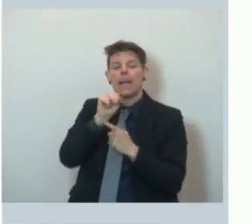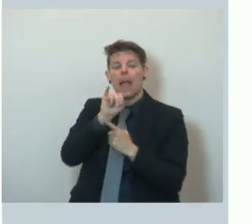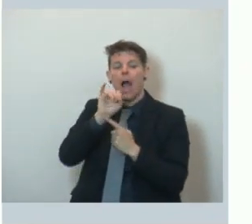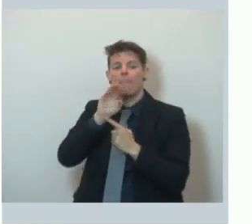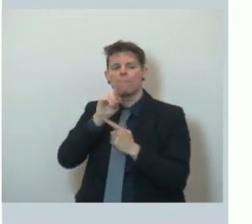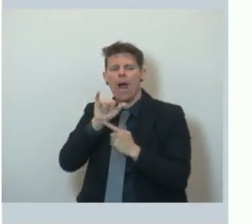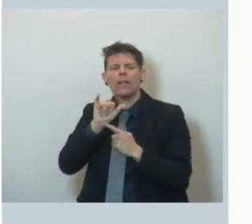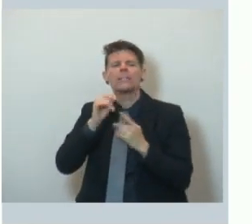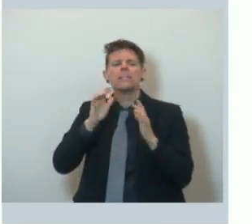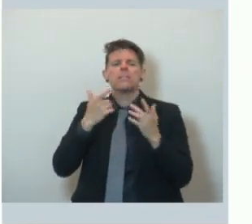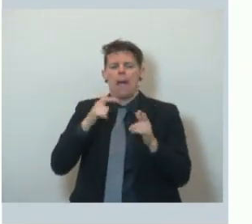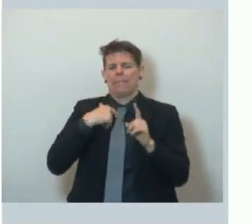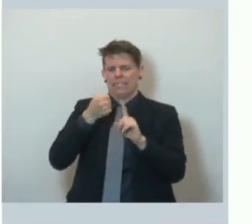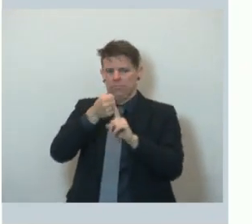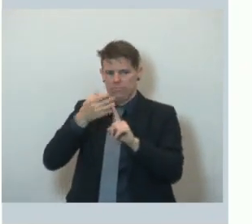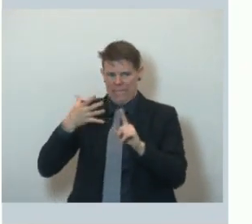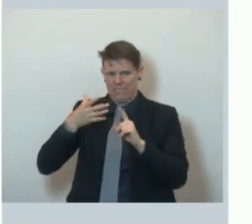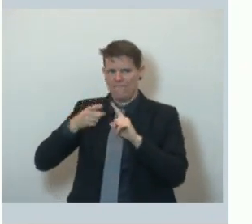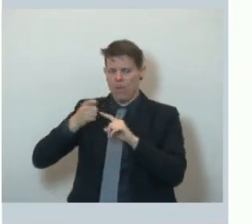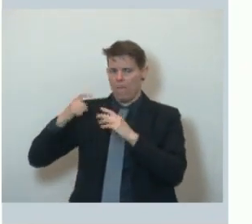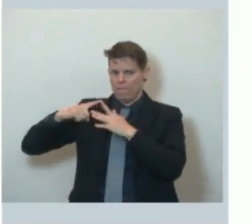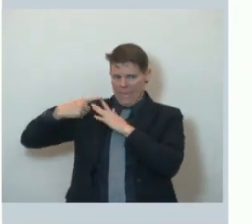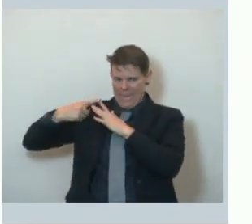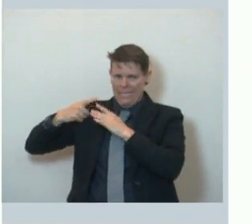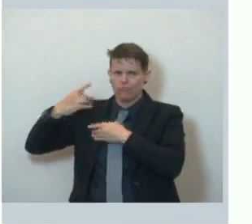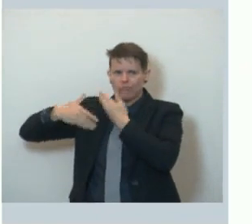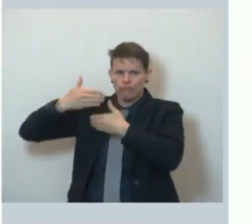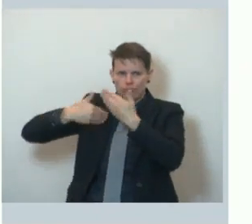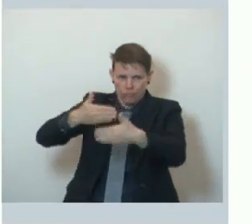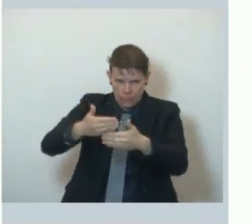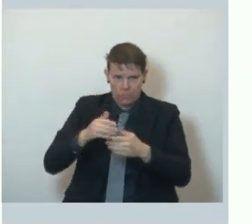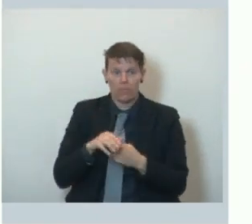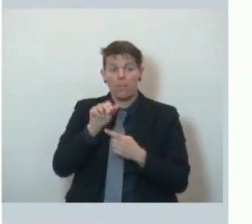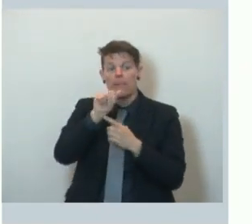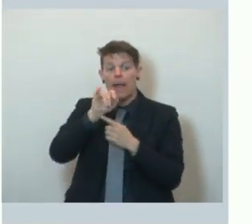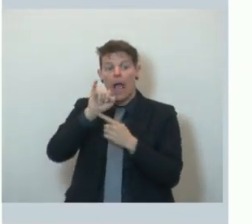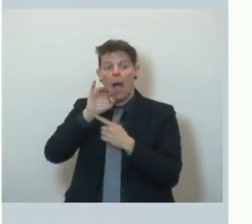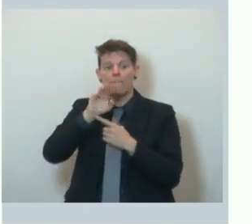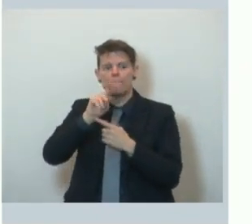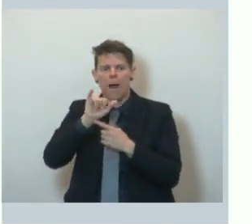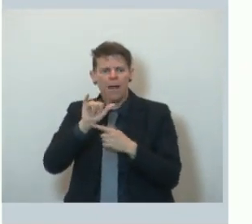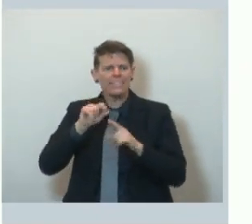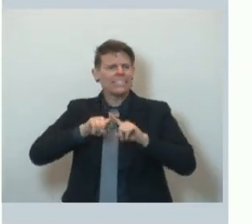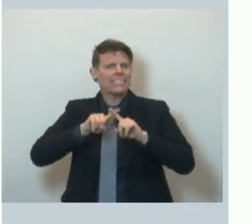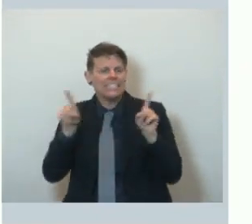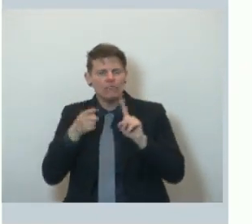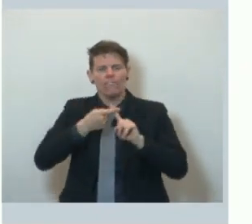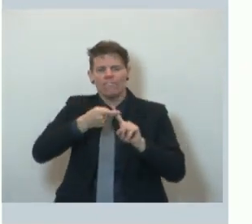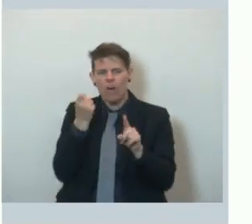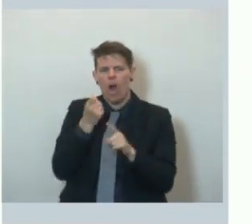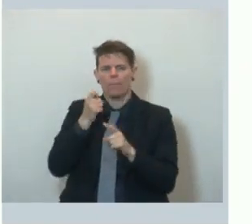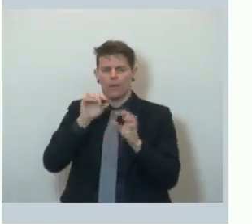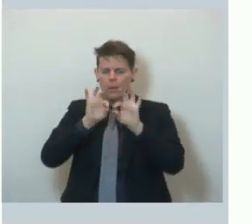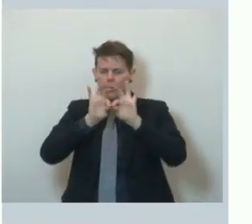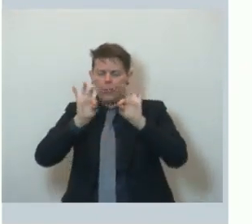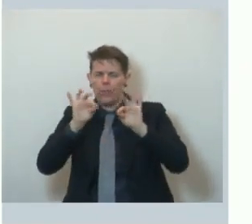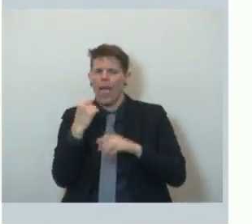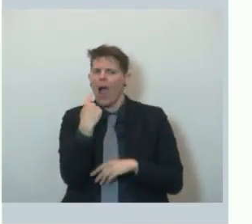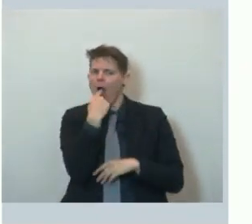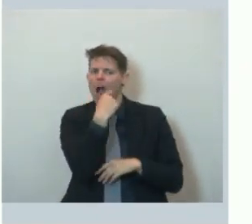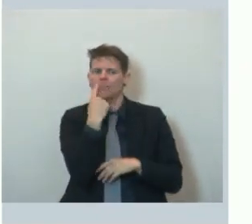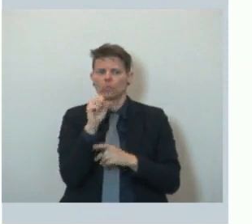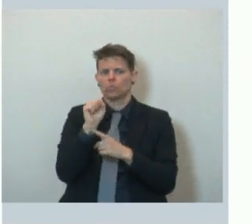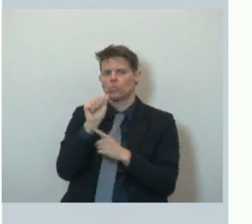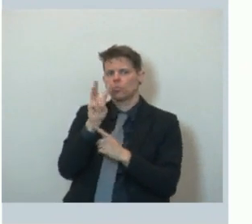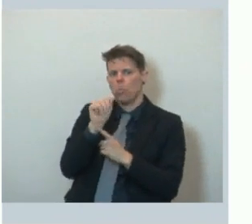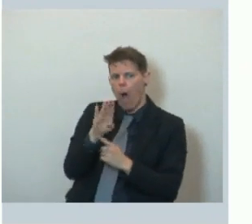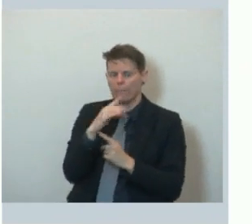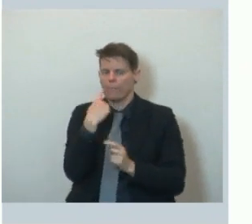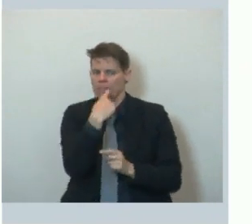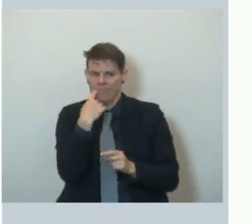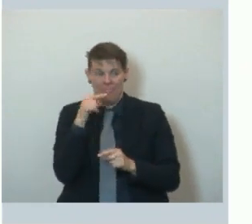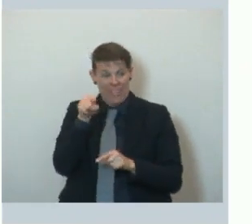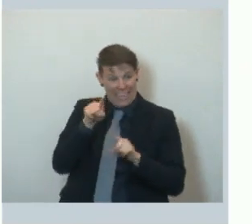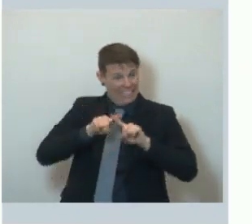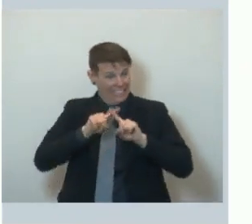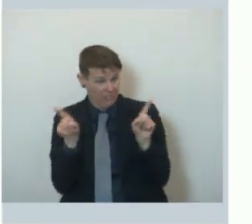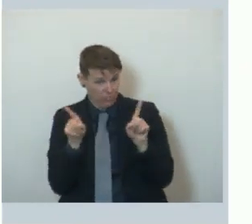PEOPLE TAKE THEM BECAUSE IF YOU IF YOU TAKE AN ANTIBODY TEST, SO LET ME WALK THROUGH THIS FIRST AND THEN I’LL BE DONE BLOODY ANTIBODY TESTS ARE VERY DIFFERENT THAN THE ORAL SWAB